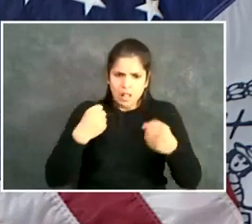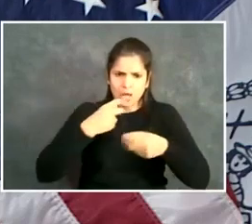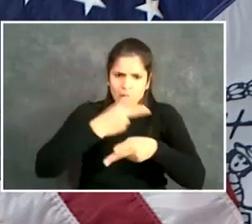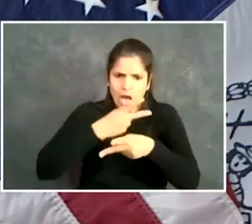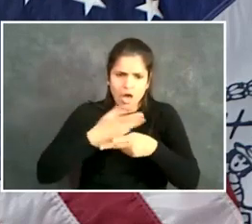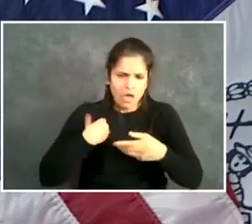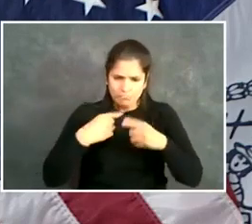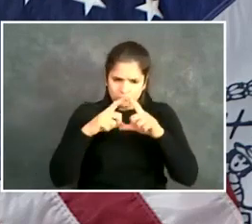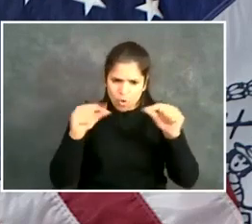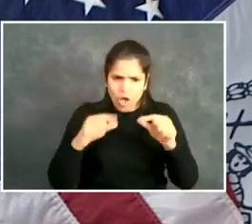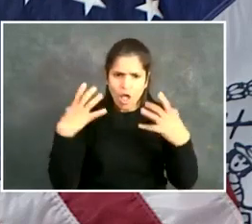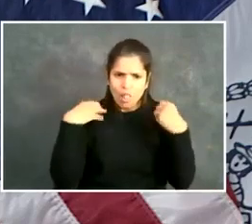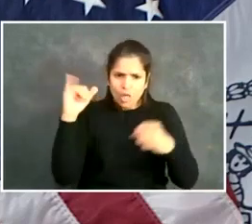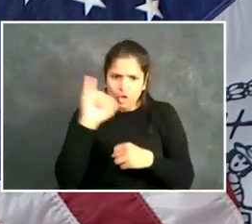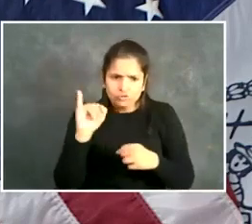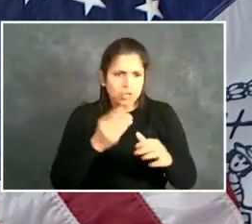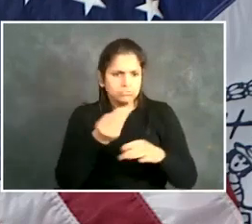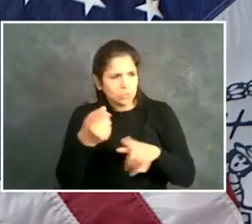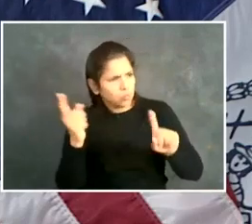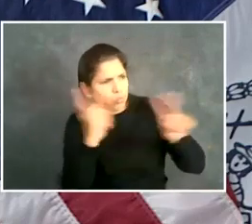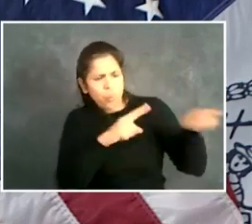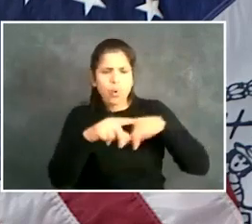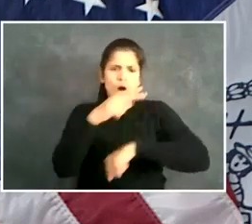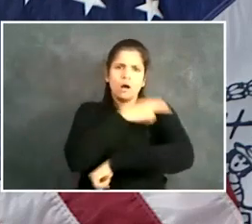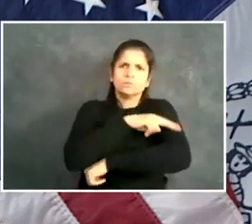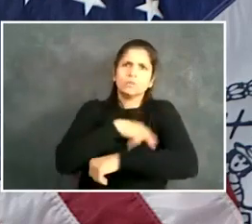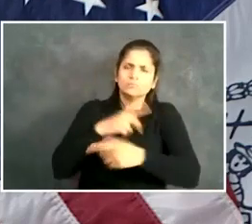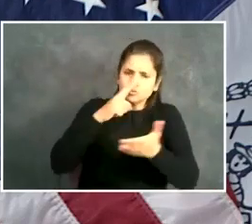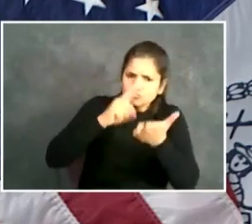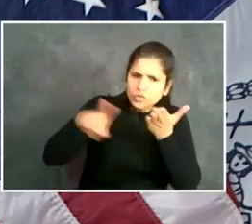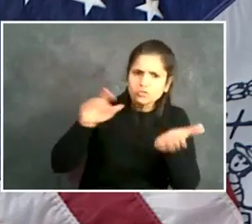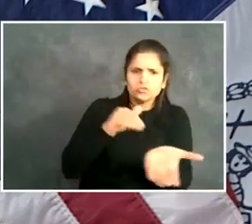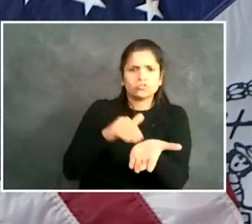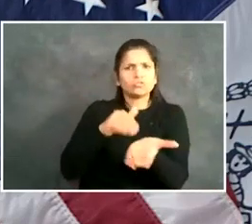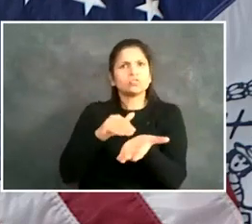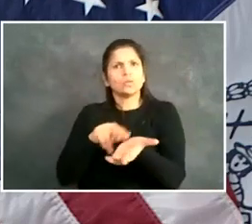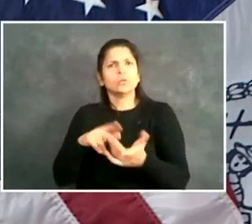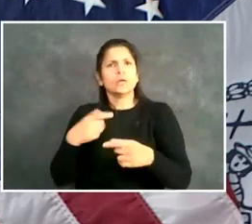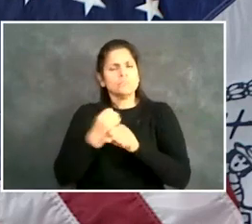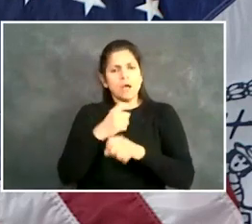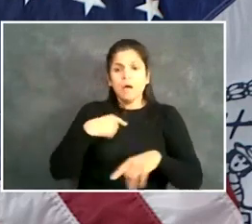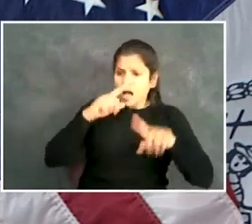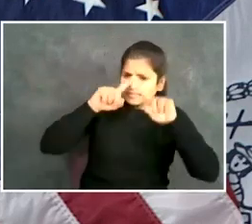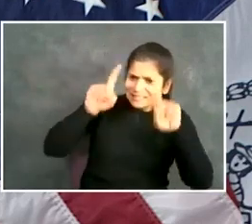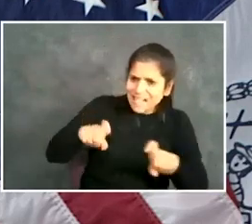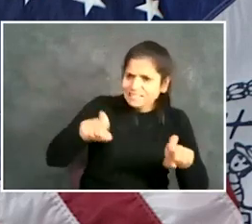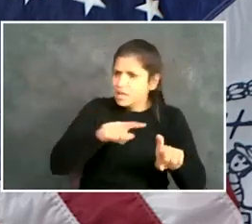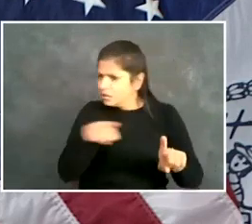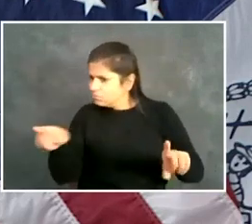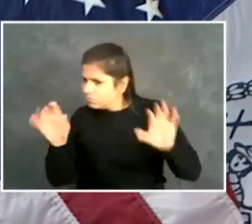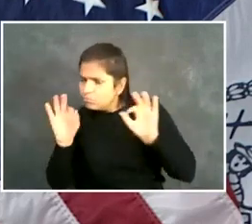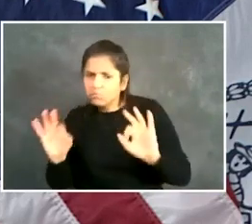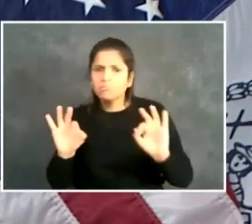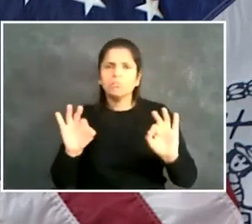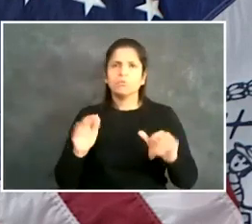OBVIOUSLY, THE INITIATIVE THAT WE CREATE WITH THE OPEN SOCIETY